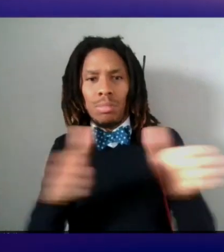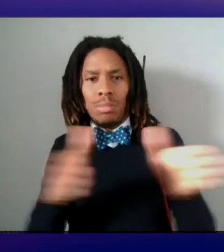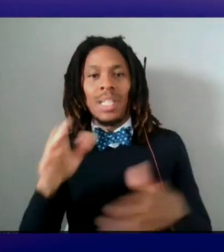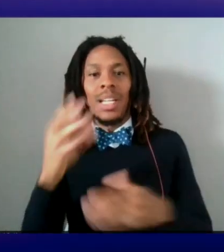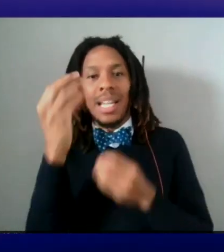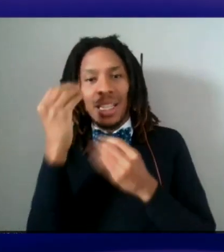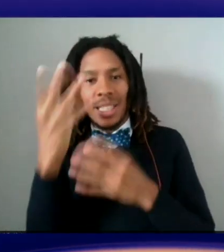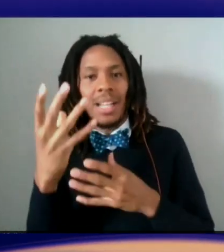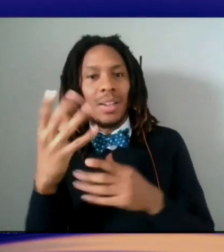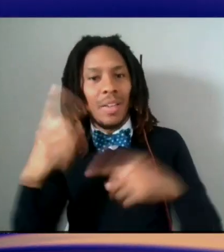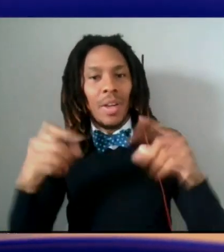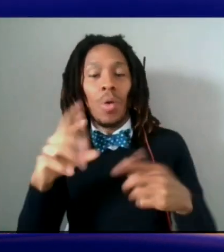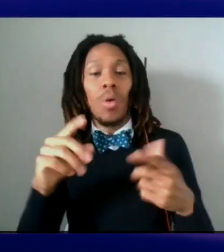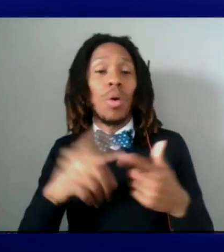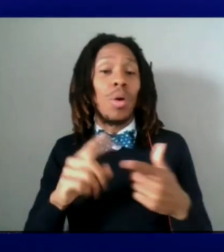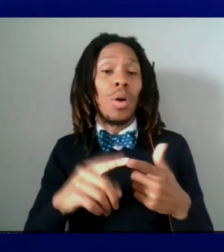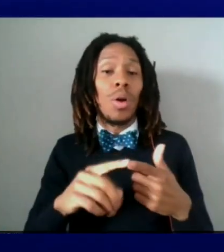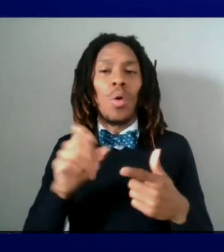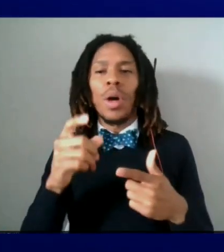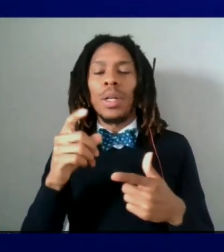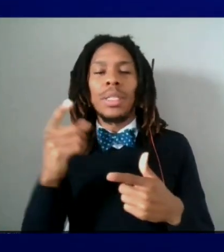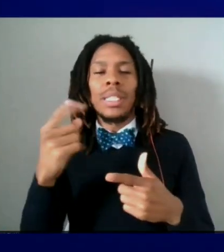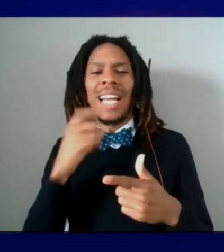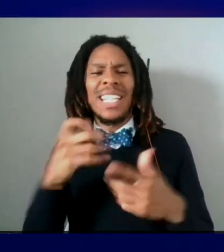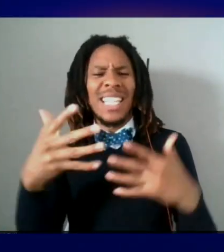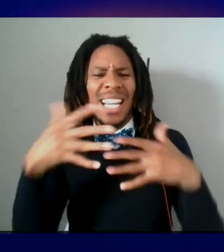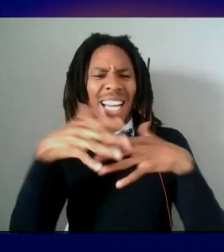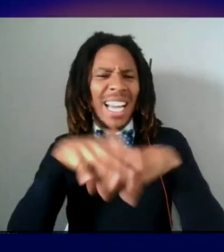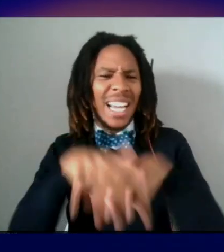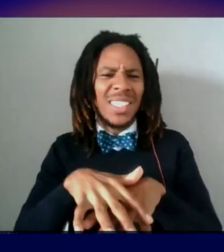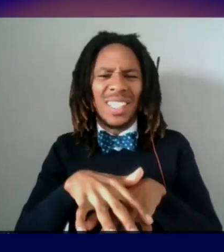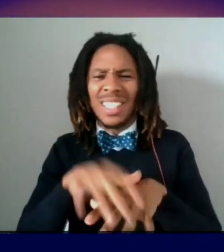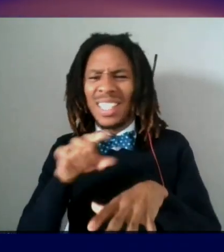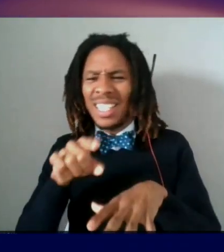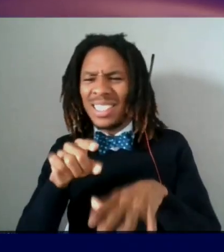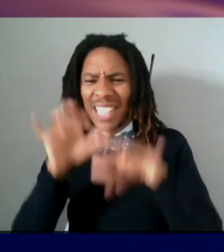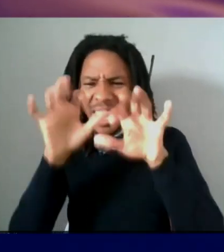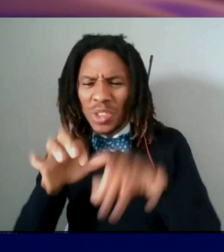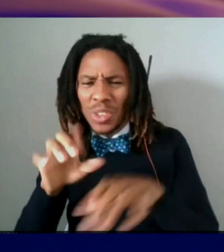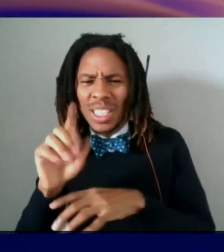hey, you know what? I need to integrate this inventory data which is on this system,